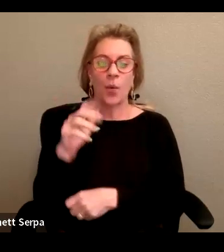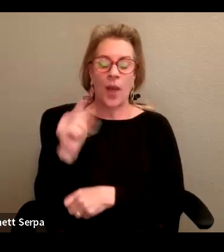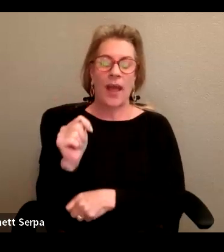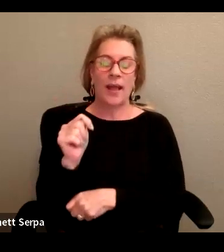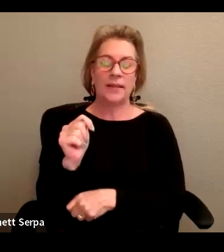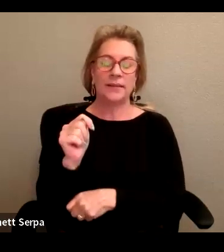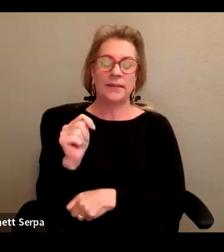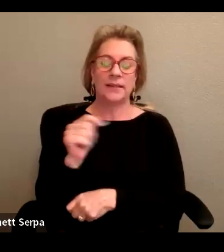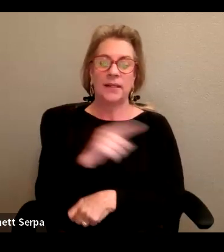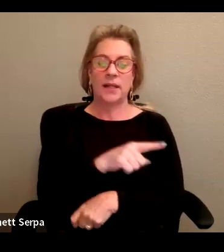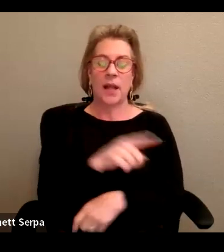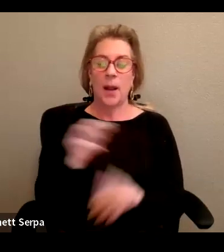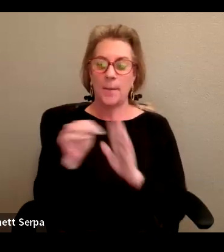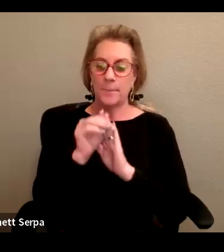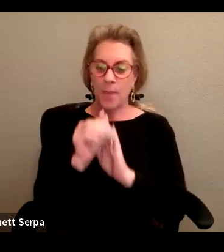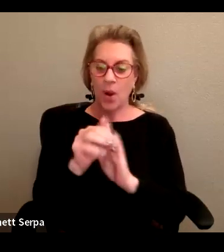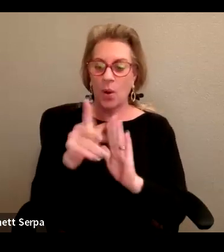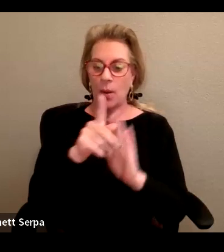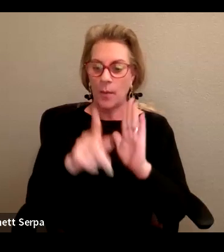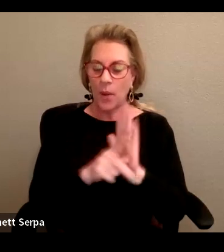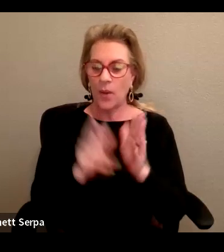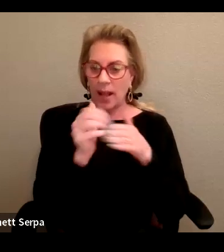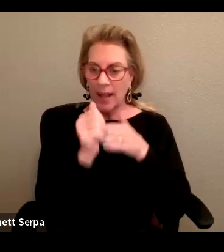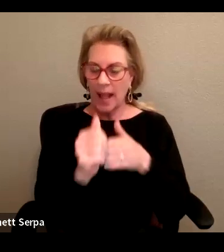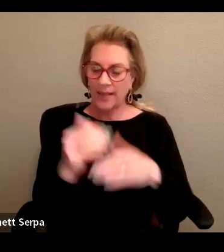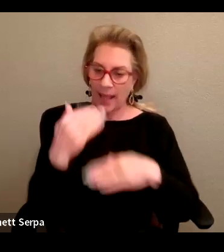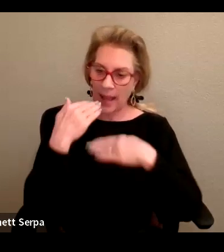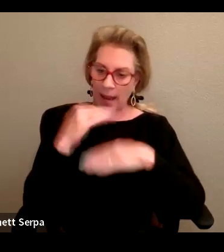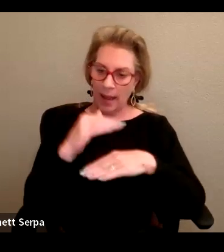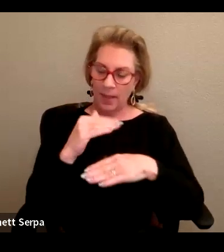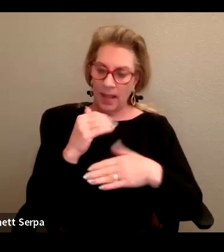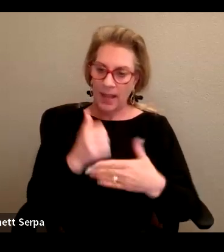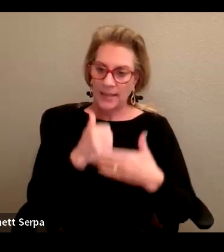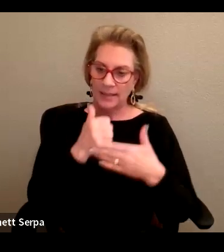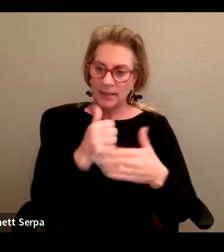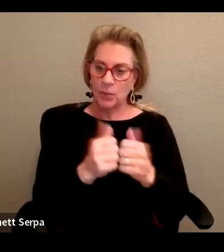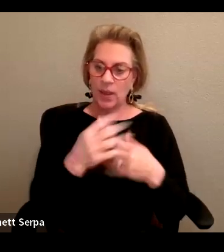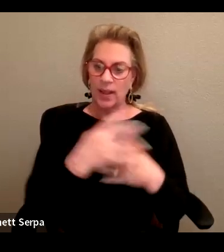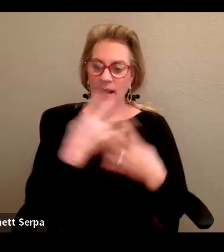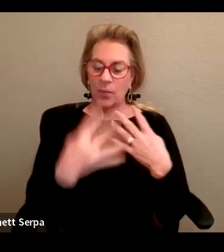model policies and guidances that limit assistance with immigration enforcement to